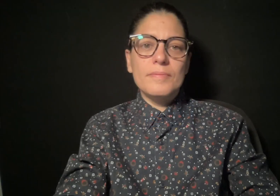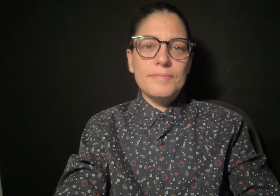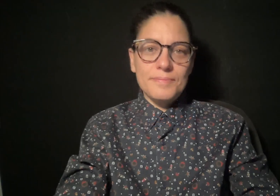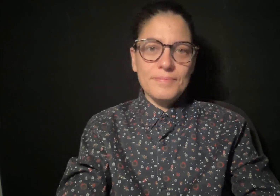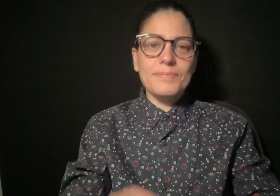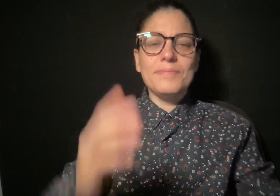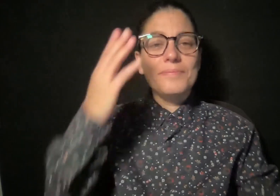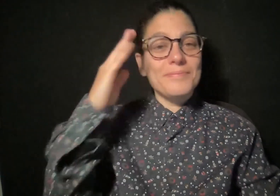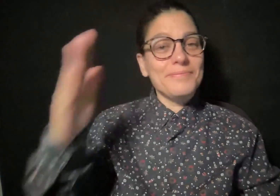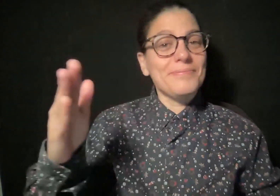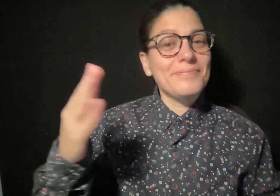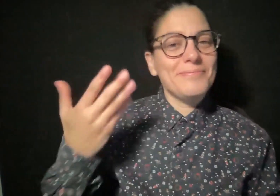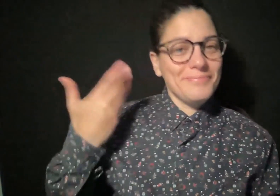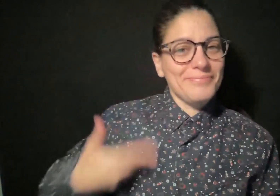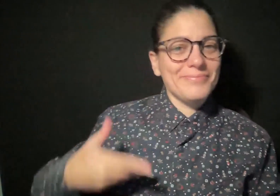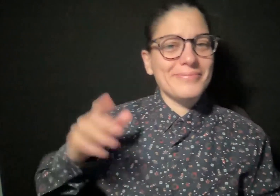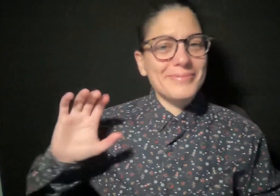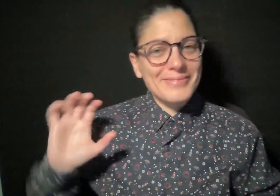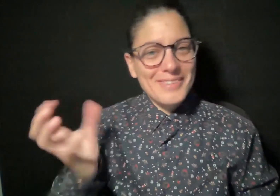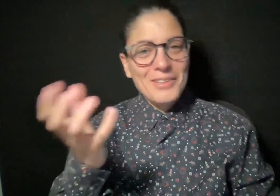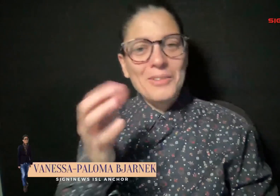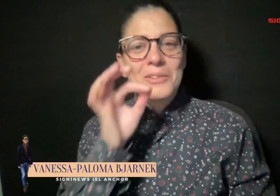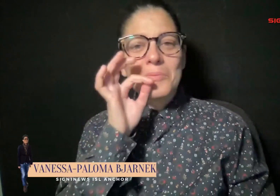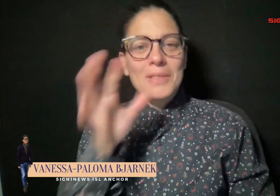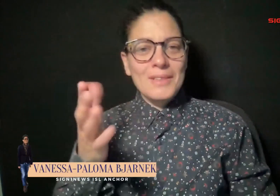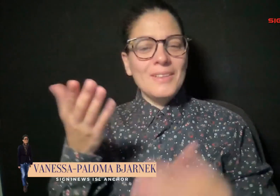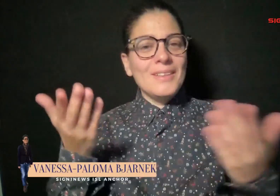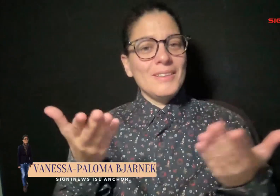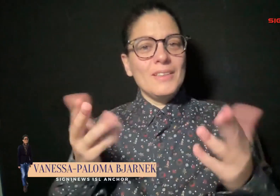Hello everyone I'm Sign1News anchor Vanessa Paloma Bjarnek here is a quick look at the